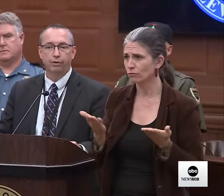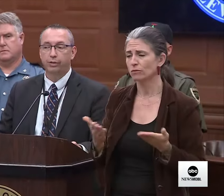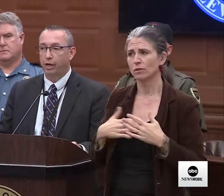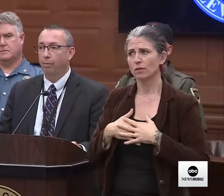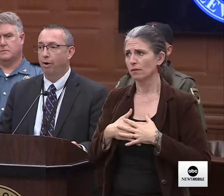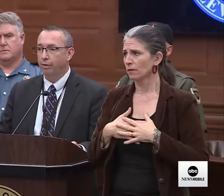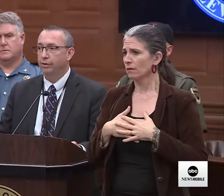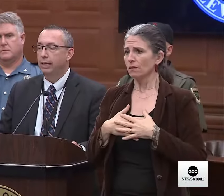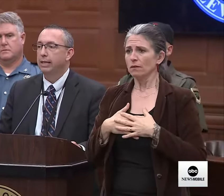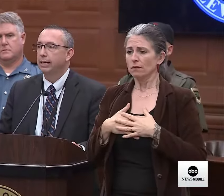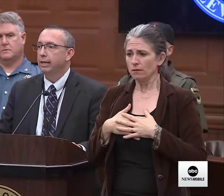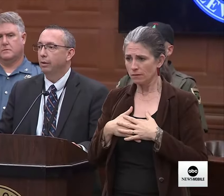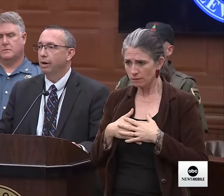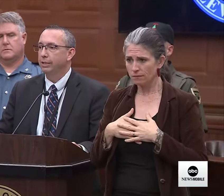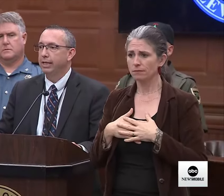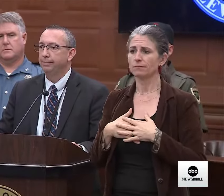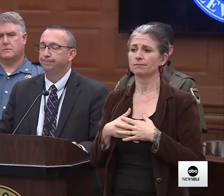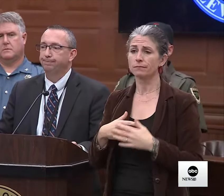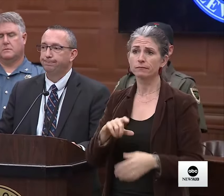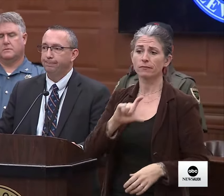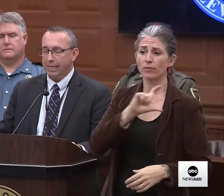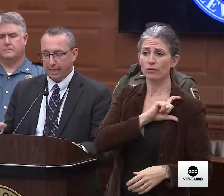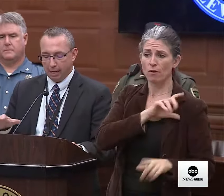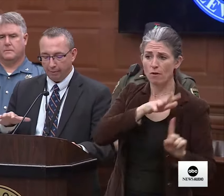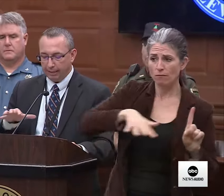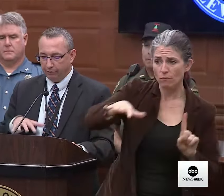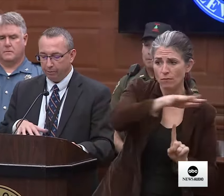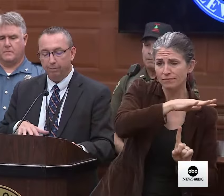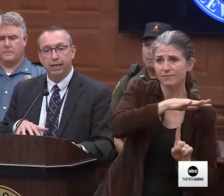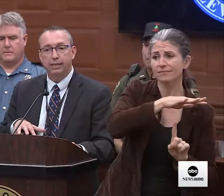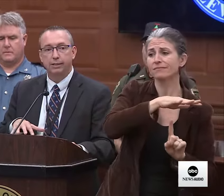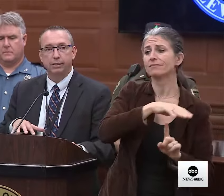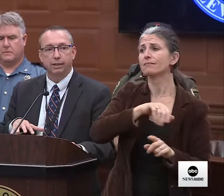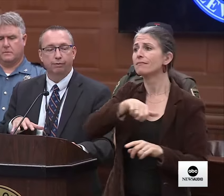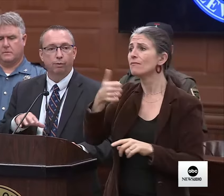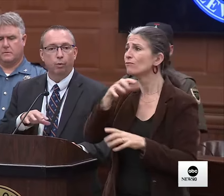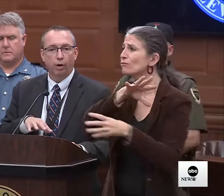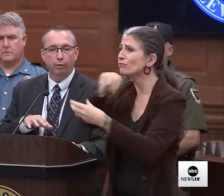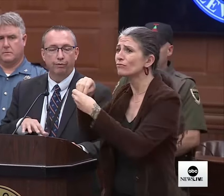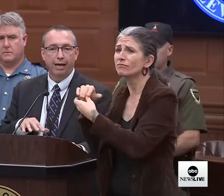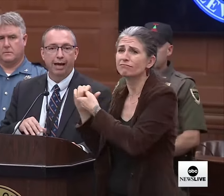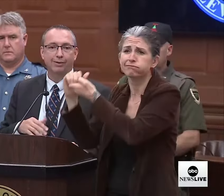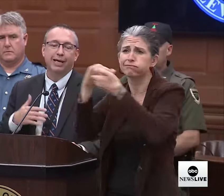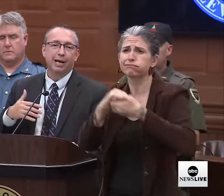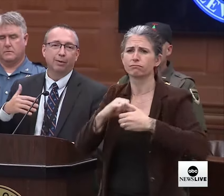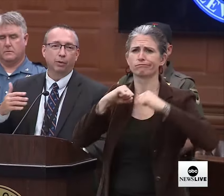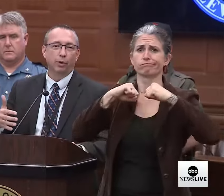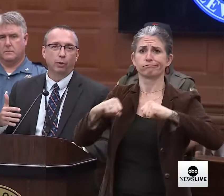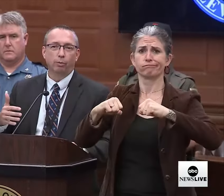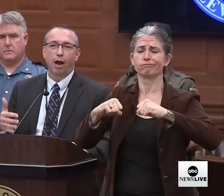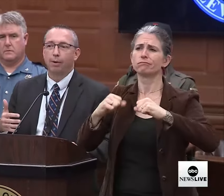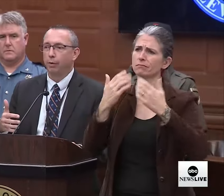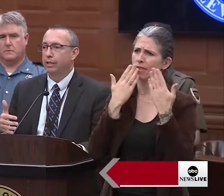AS ISRAEL BEGINS THIS GROUND INVASION AND TAKING YOU LIVE NOW TO LEWISTON, MAINE, WHERE OFFICIALS THERE ARE HOLDING